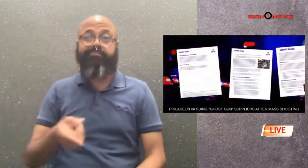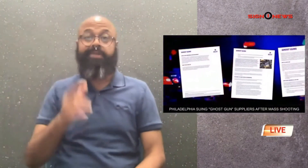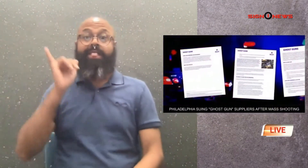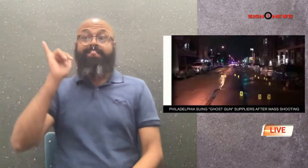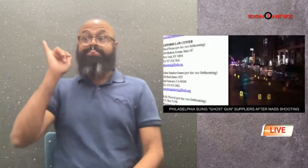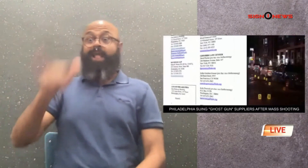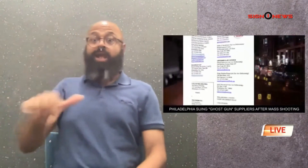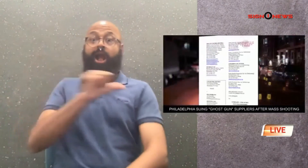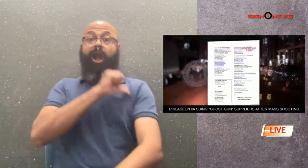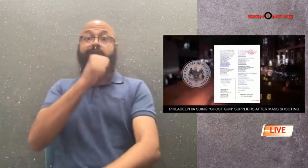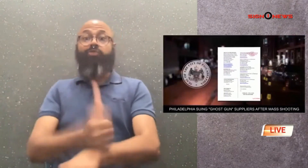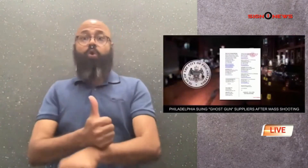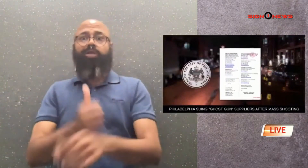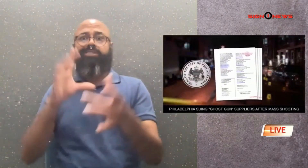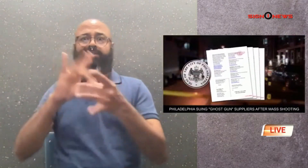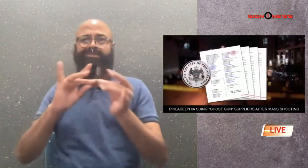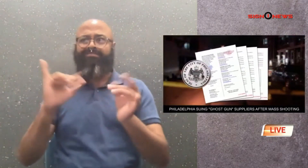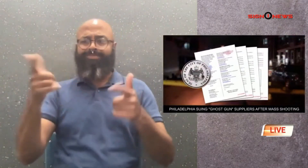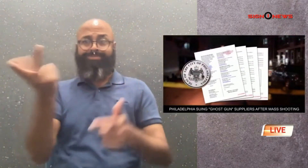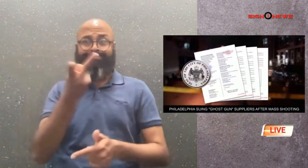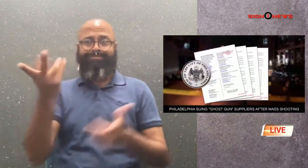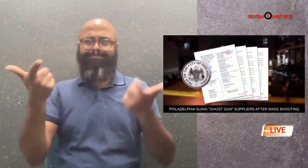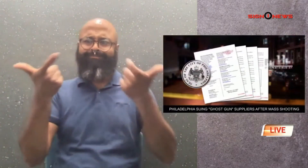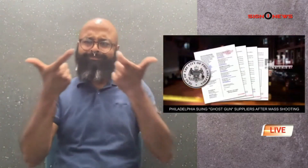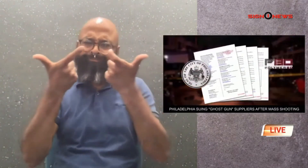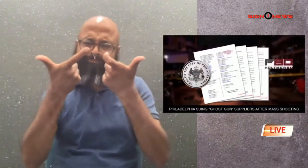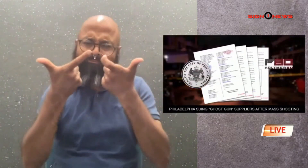which authorities say are major ghost guns. Suppliers,